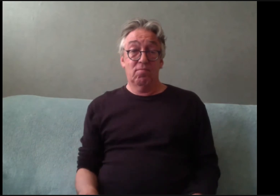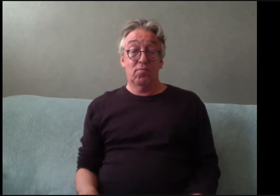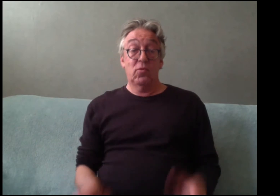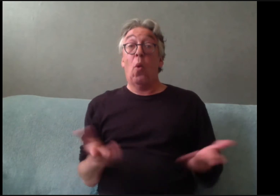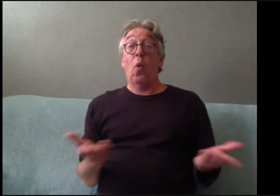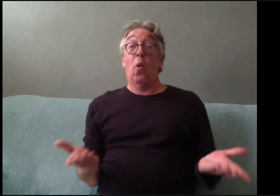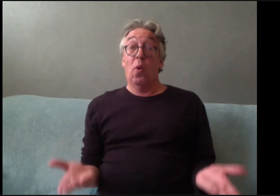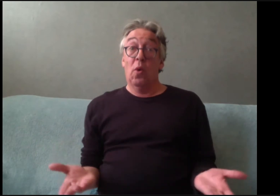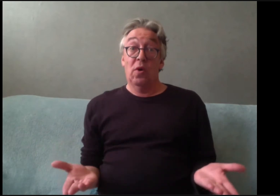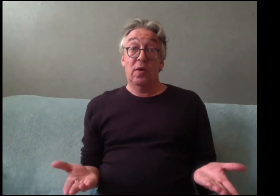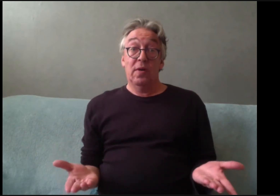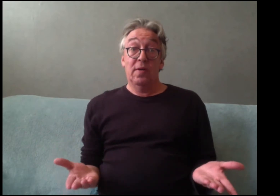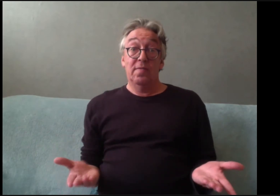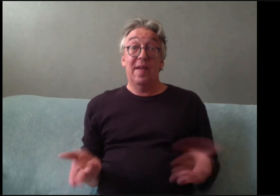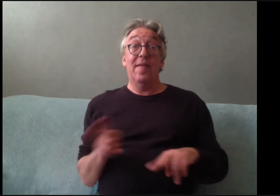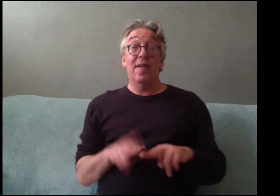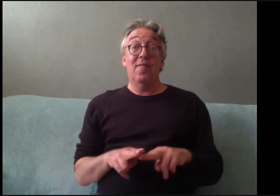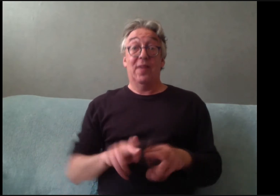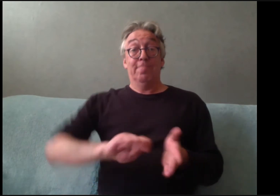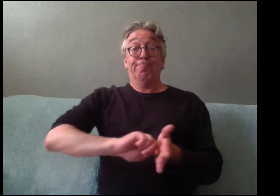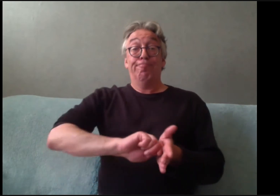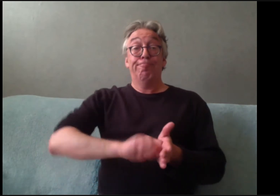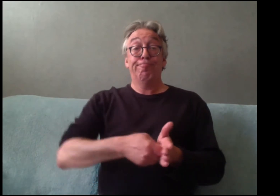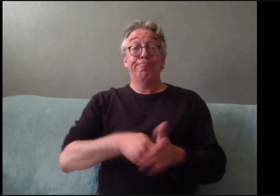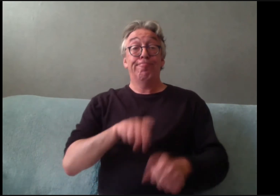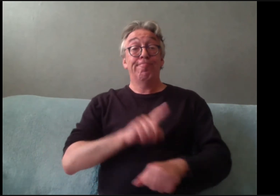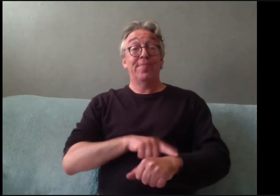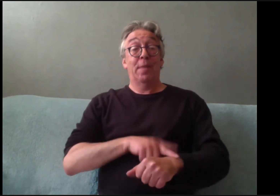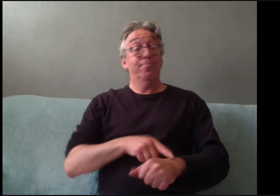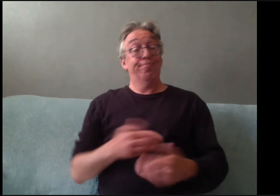How can we prevent the exhaustion of carers?